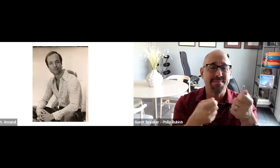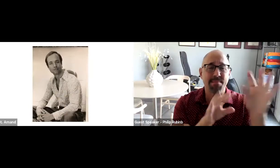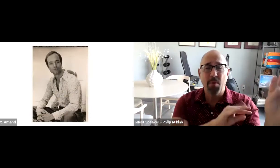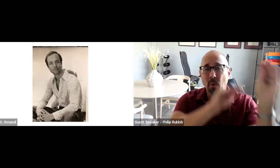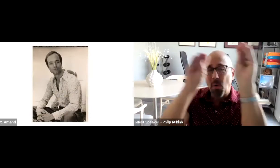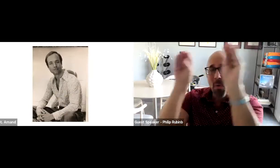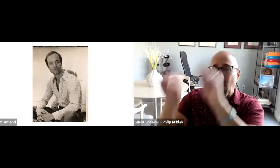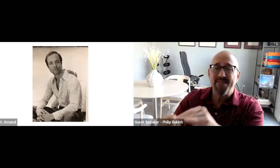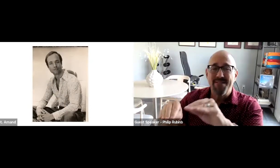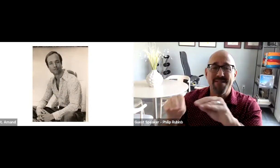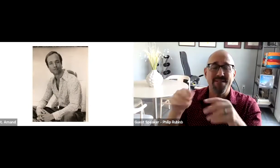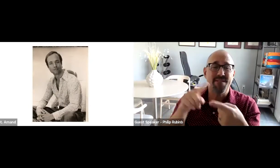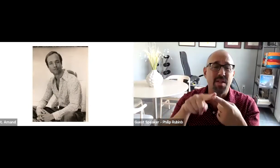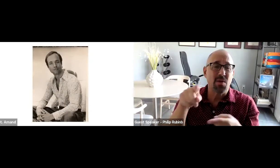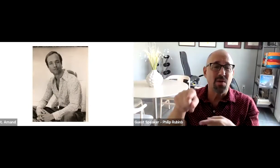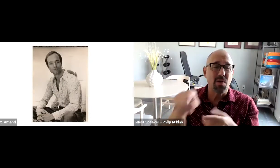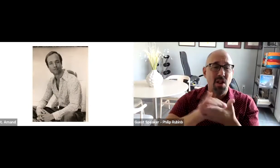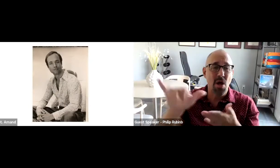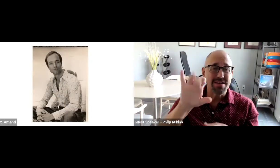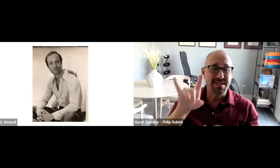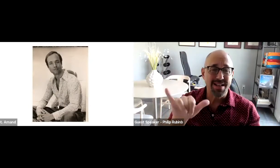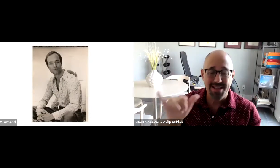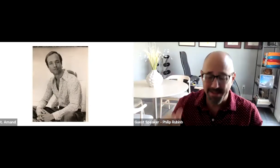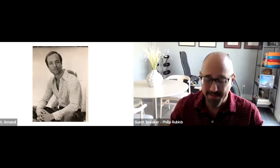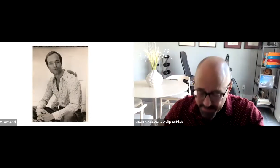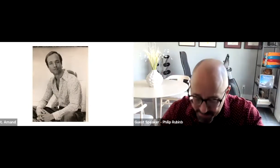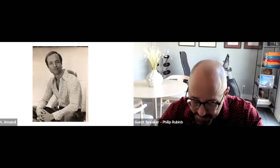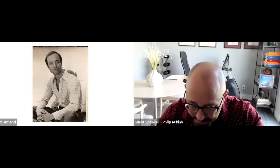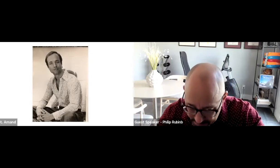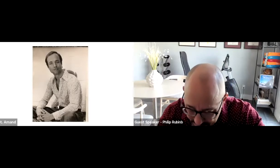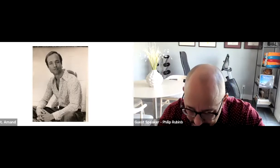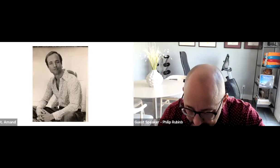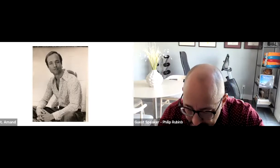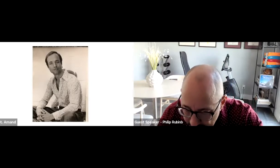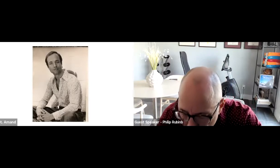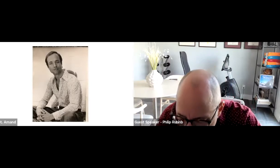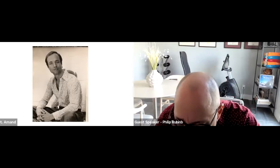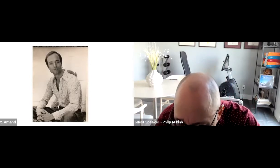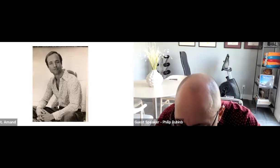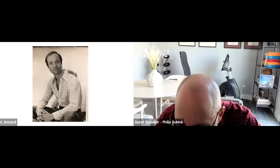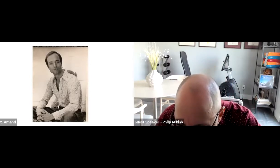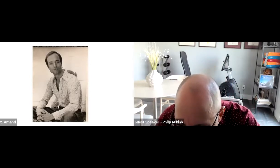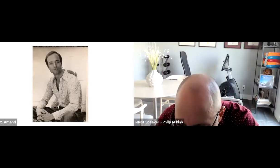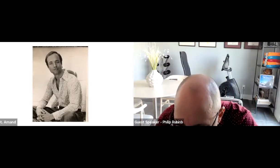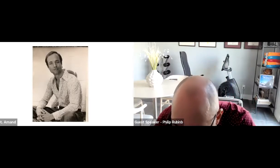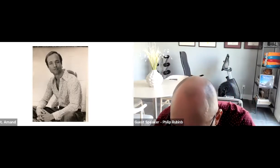and the idea of acting, and that actor convinced him to move to New York City. Heh heh heh heh!